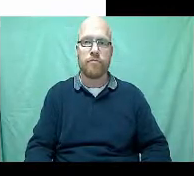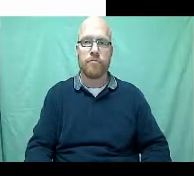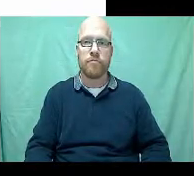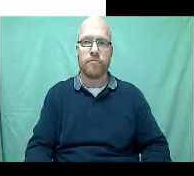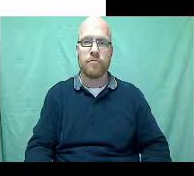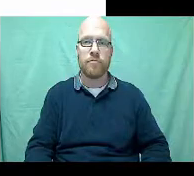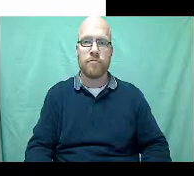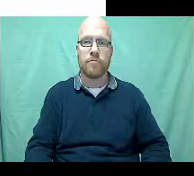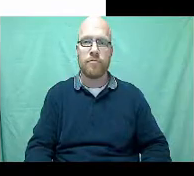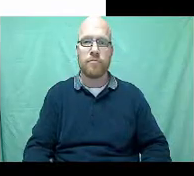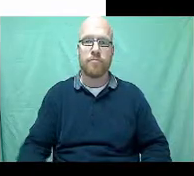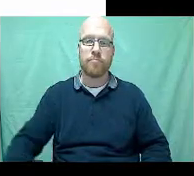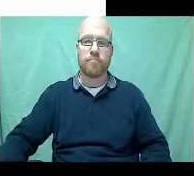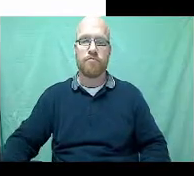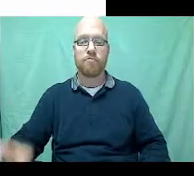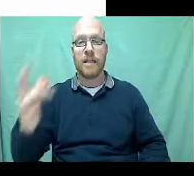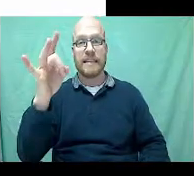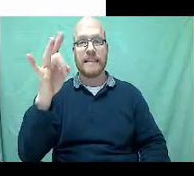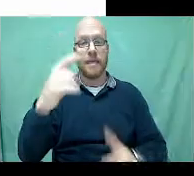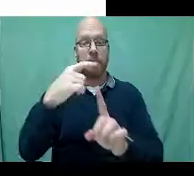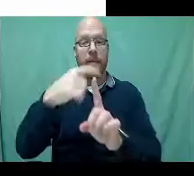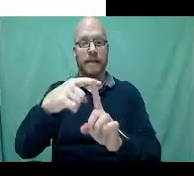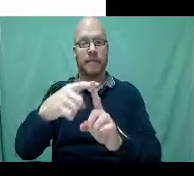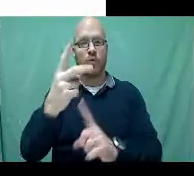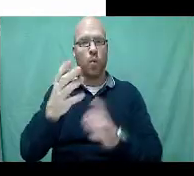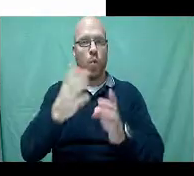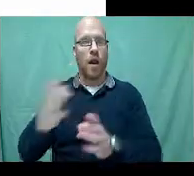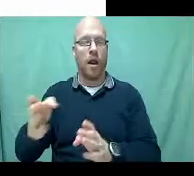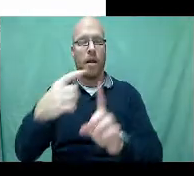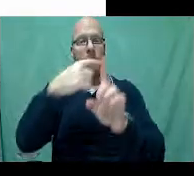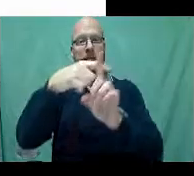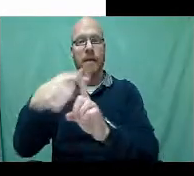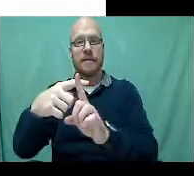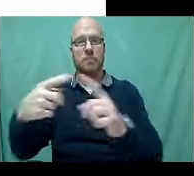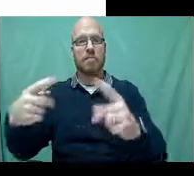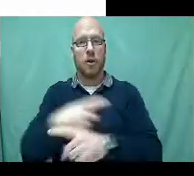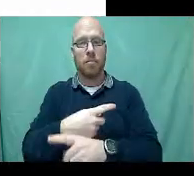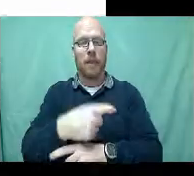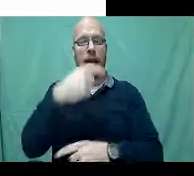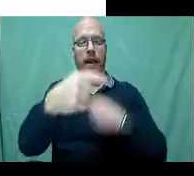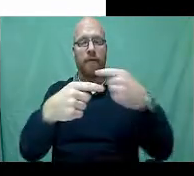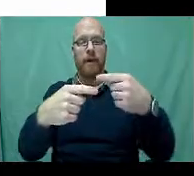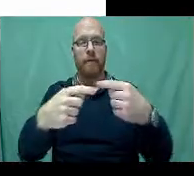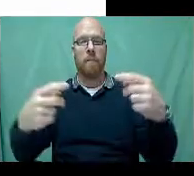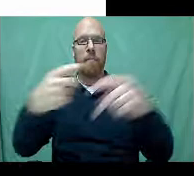So I'm right at the beginning, I know I have positive 18, can multiply the 2 positive numbers, 2 negative numbers.